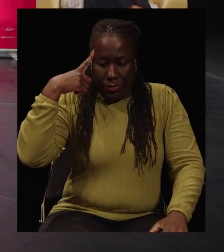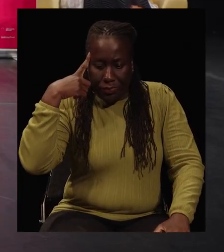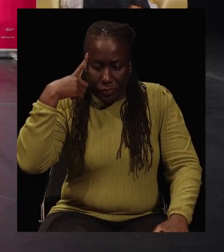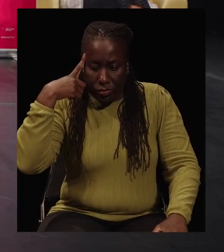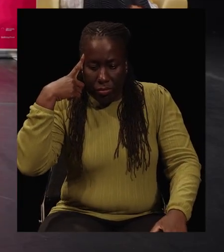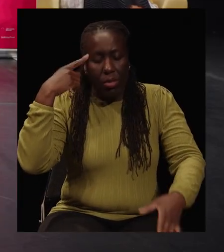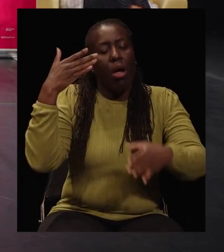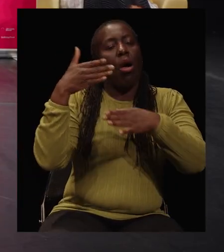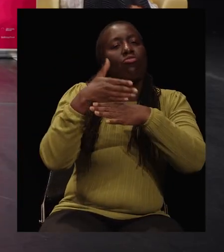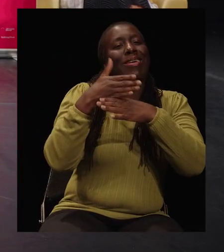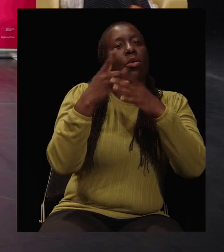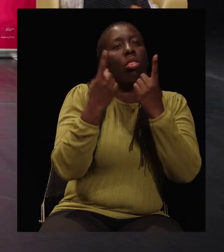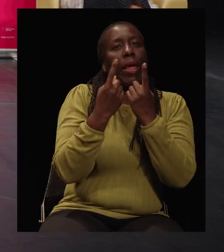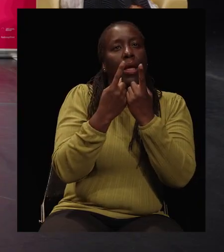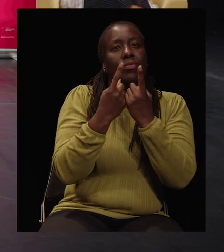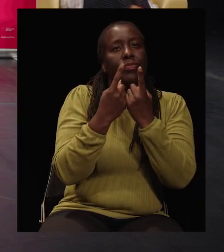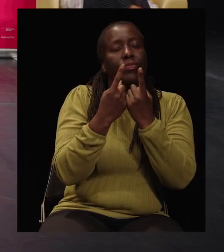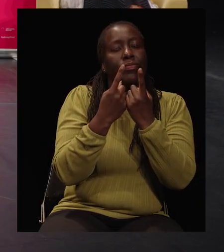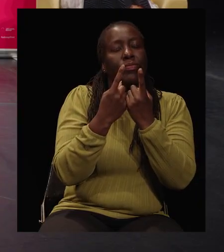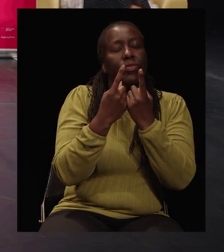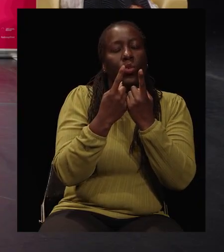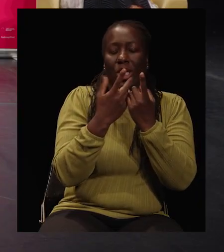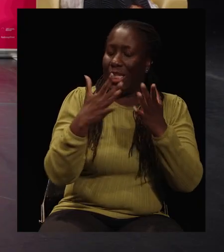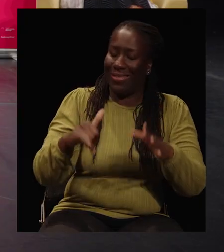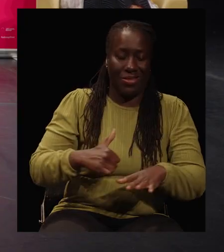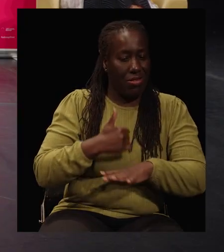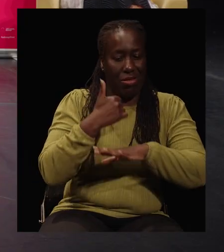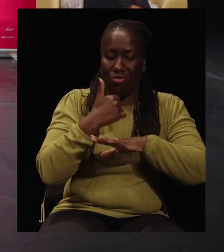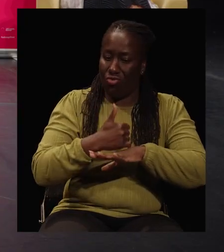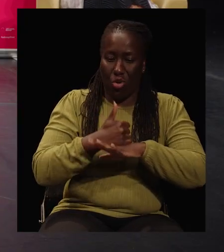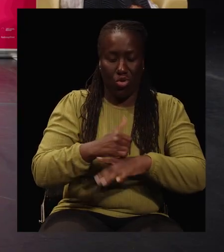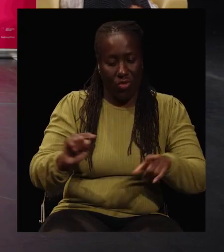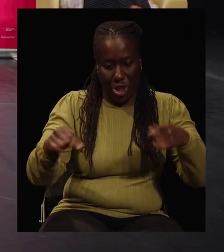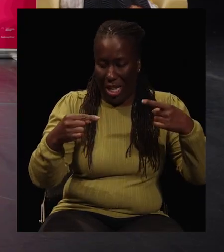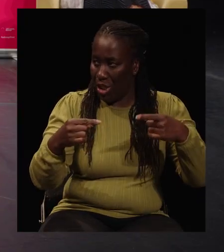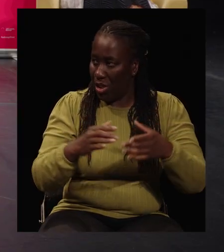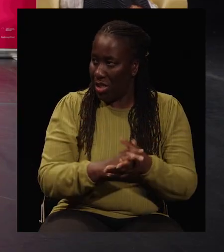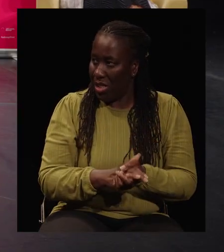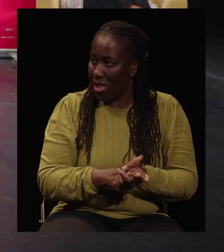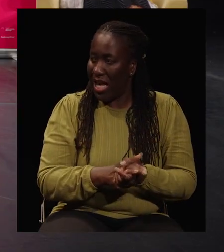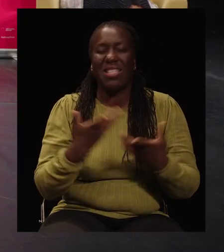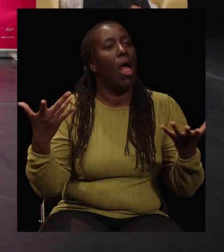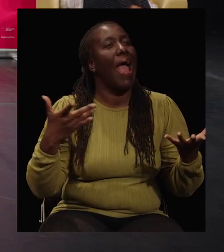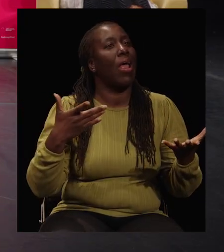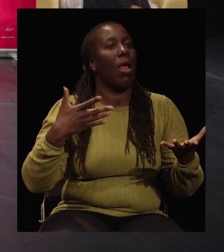at the root of a lot of the challenges we see, like especially with the sort of charitization of arts institutions